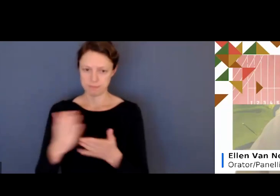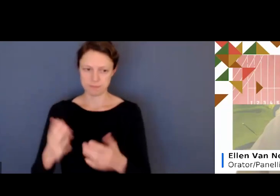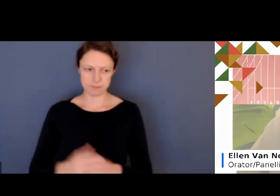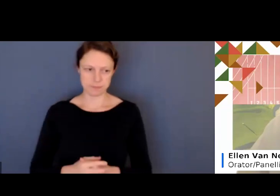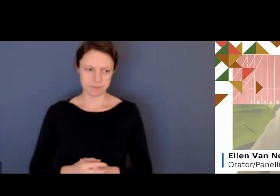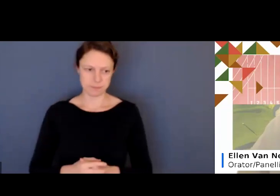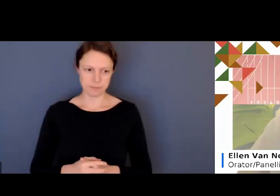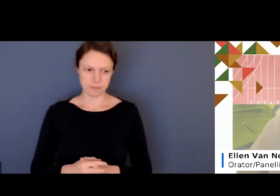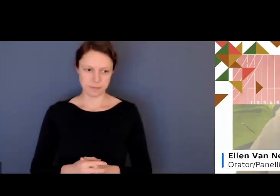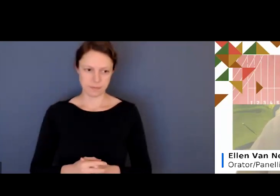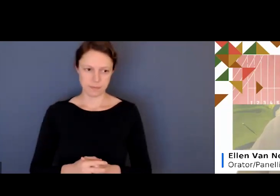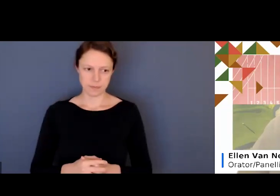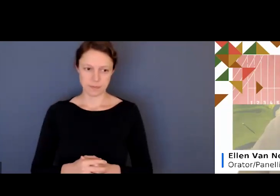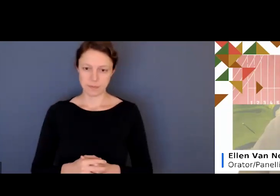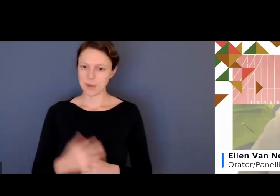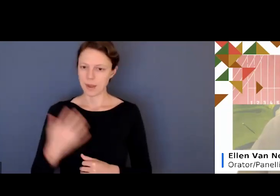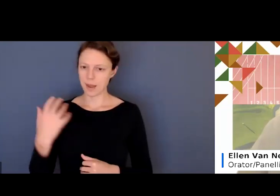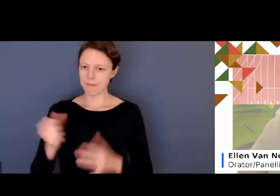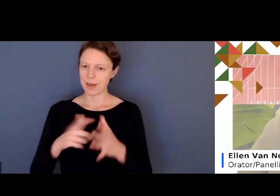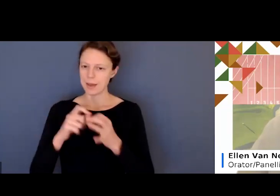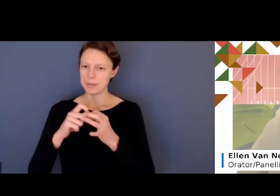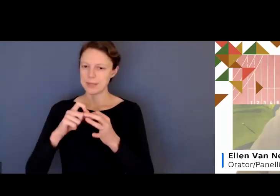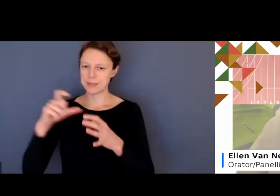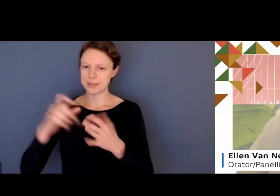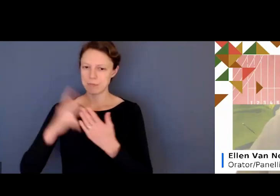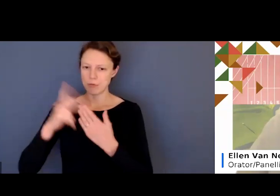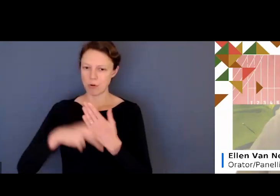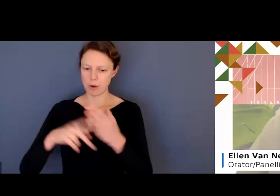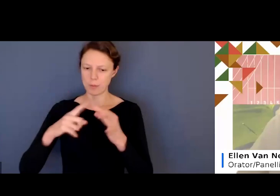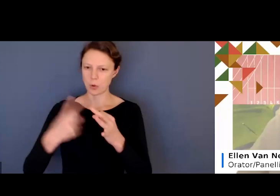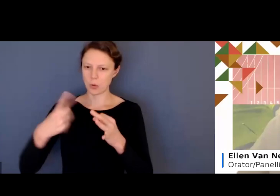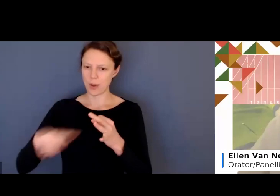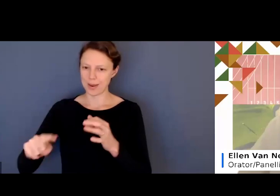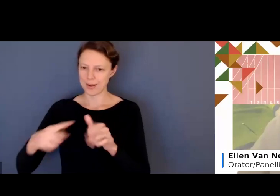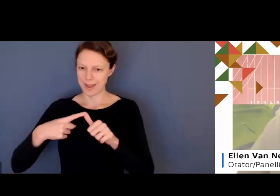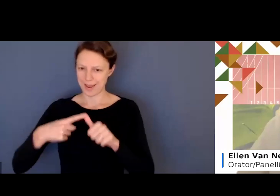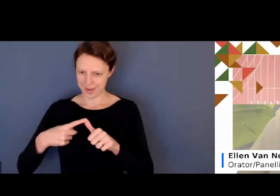On an episode of ABC's Q&A, Rotary man Joe Williams,